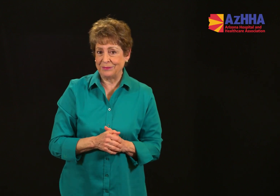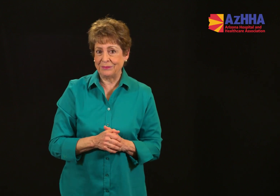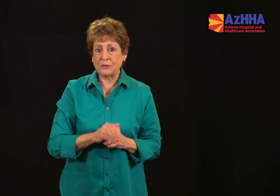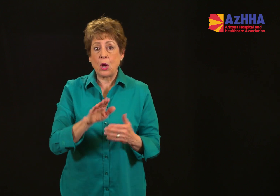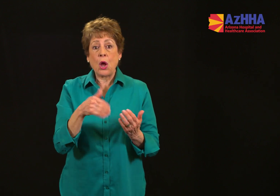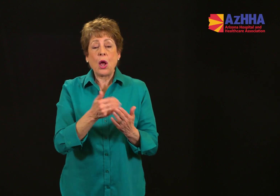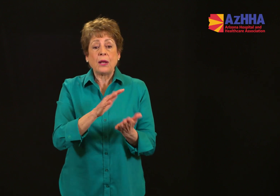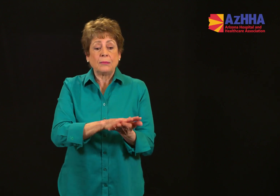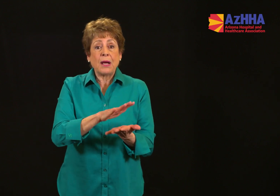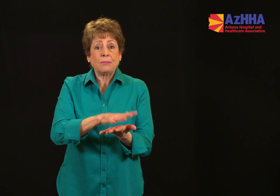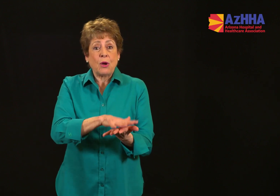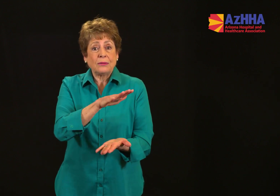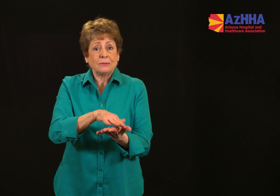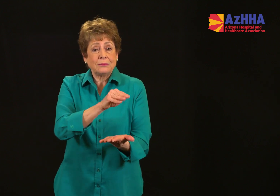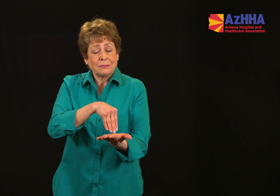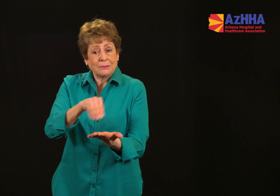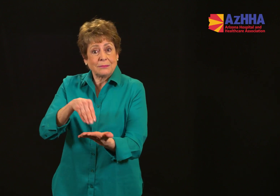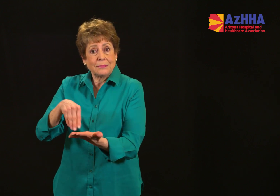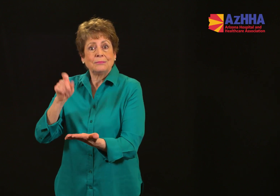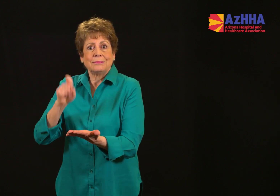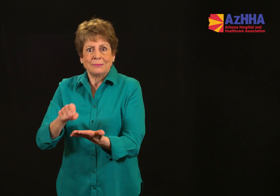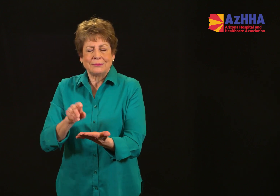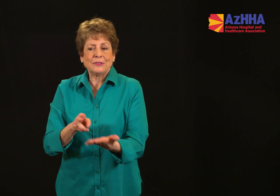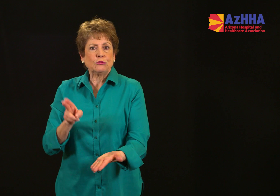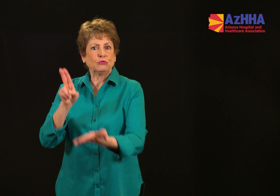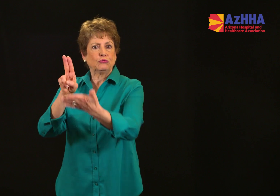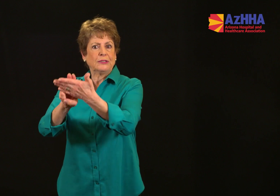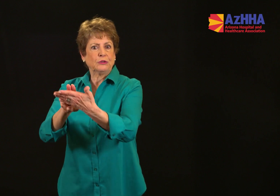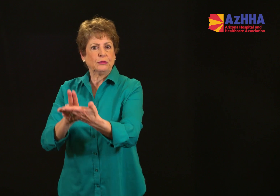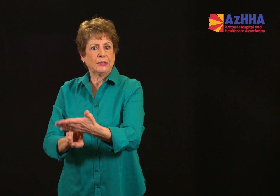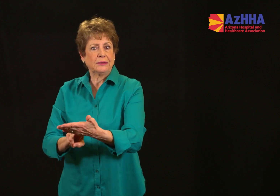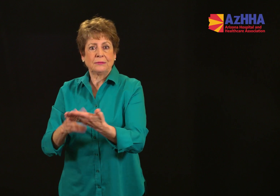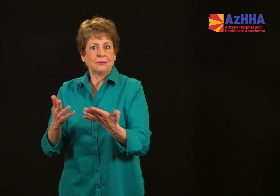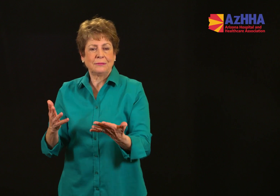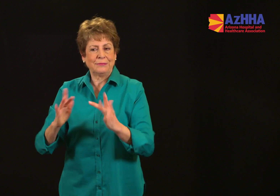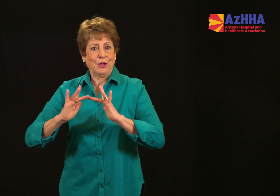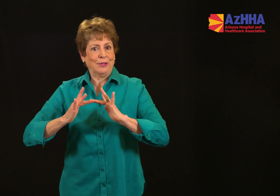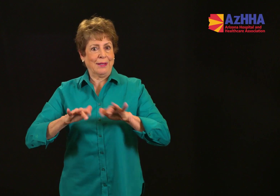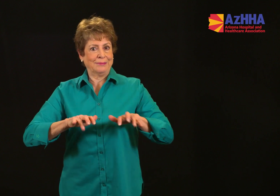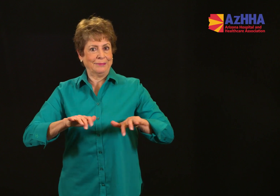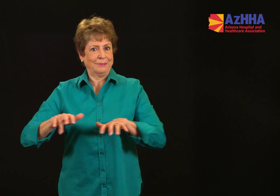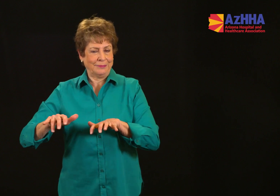All documents should be registered with the Arizona Healthcare Directives Registry.